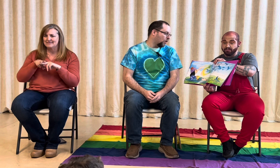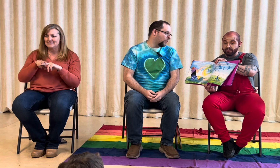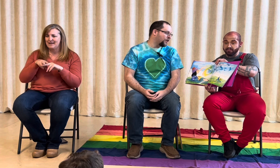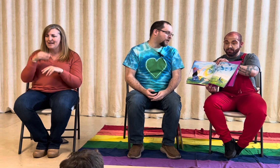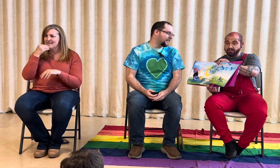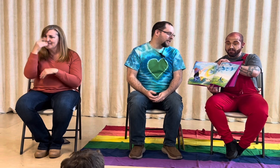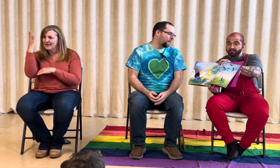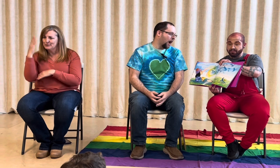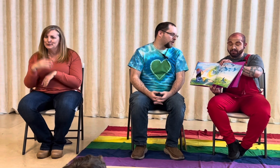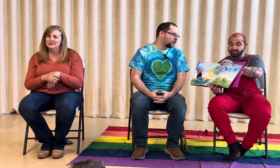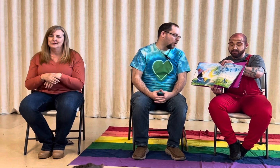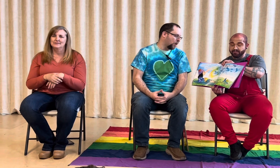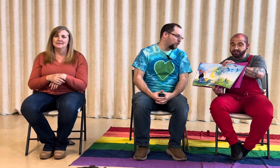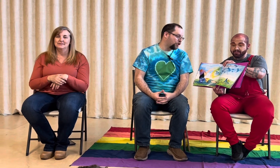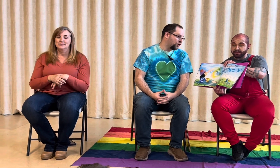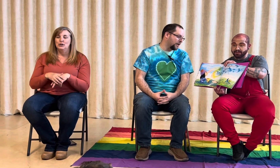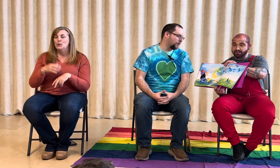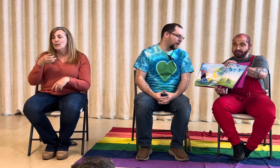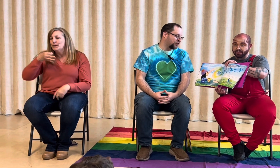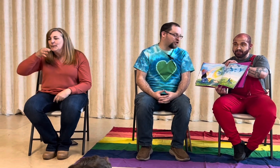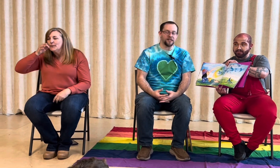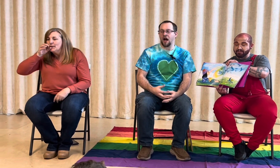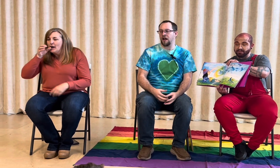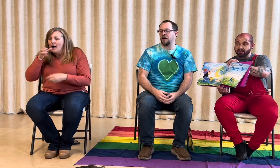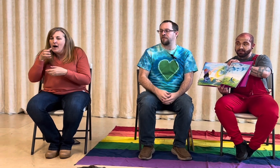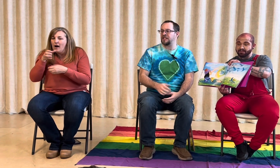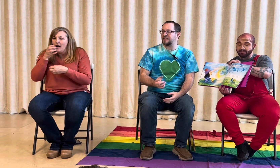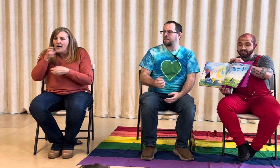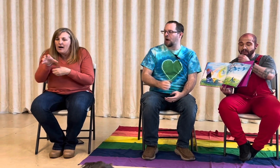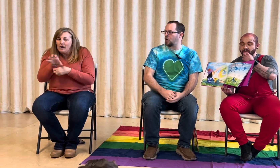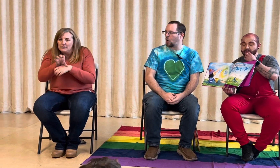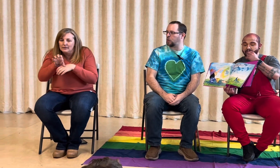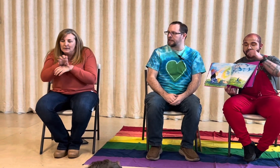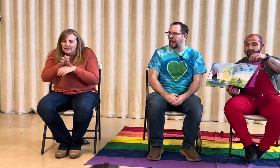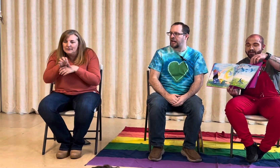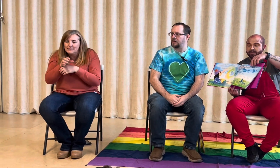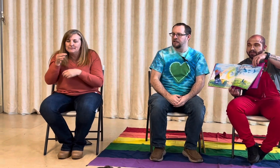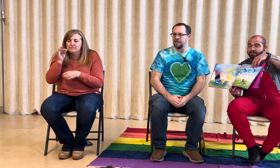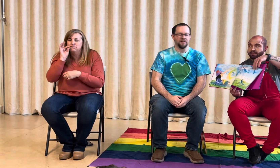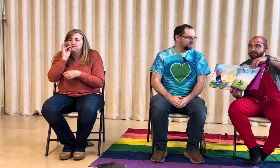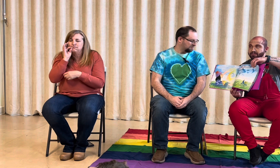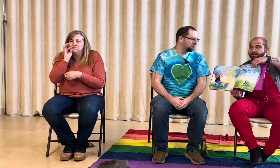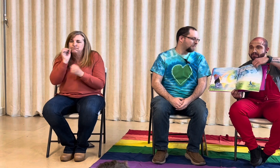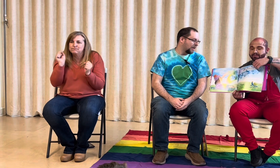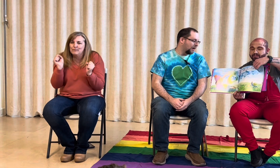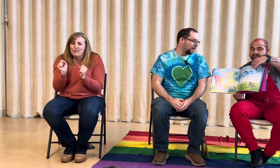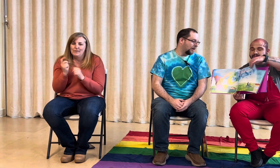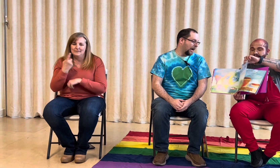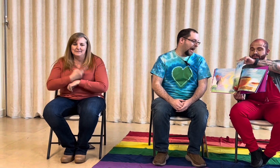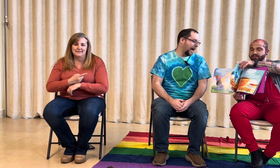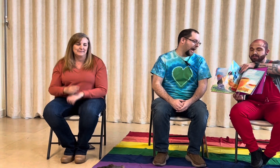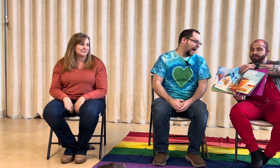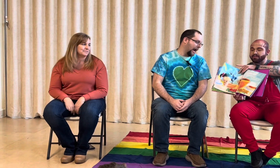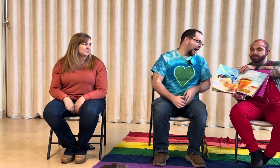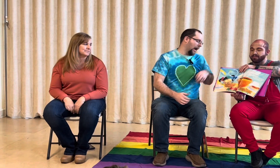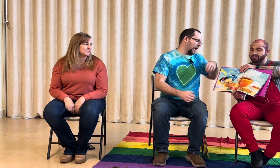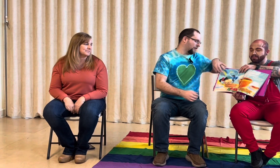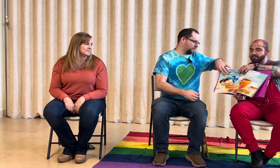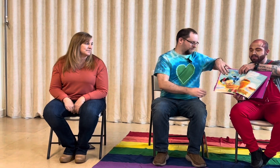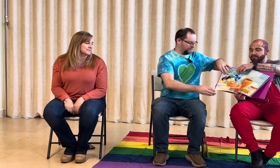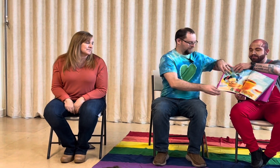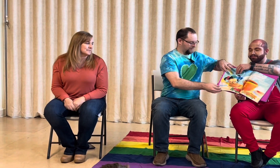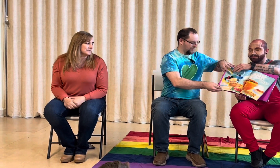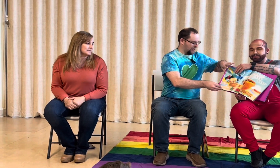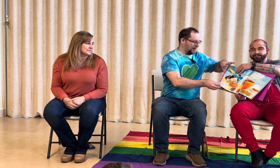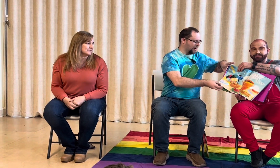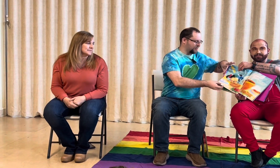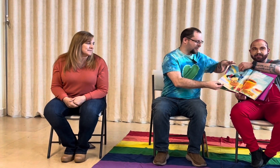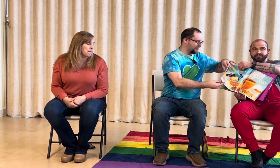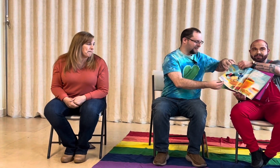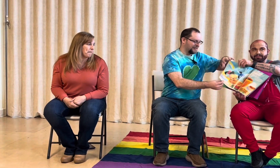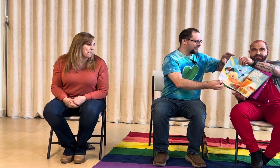or when you can sip hot cocoa when it's just hot enough to sip on a cold day. And, almost!